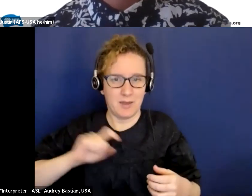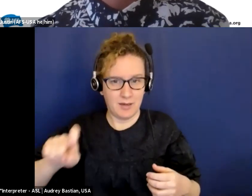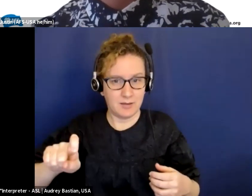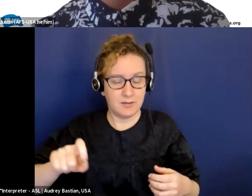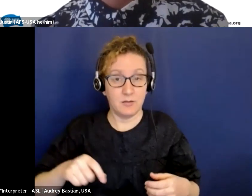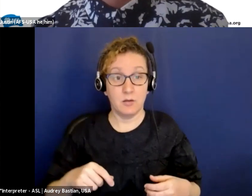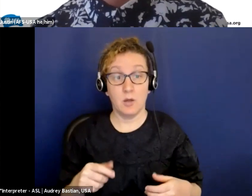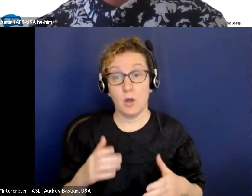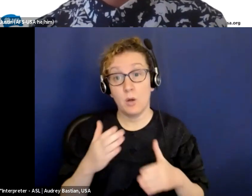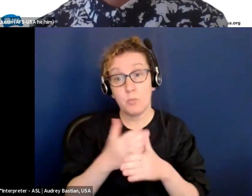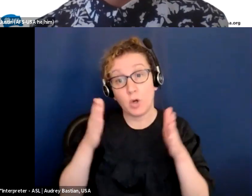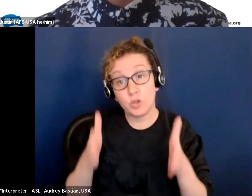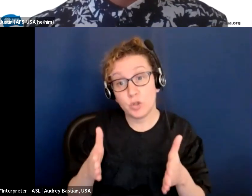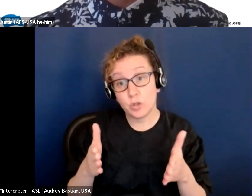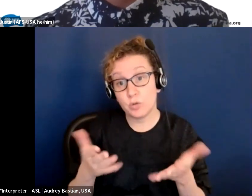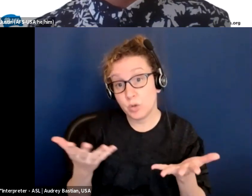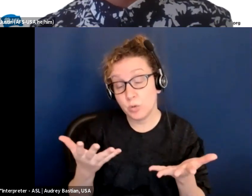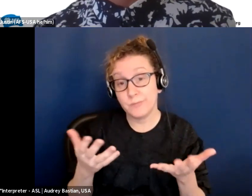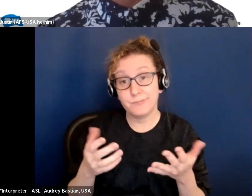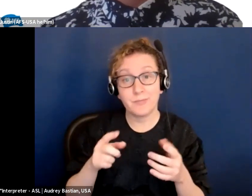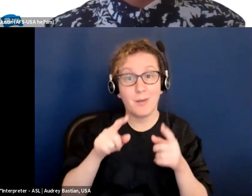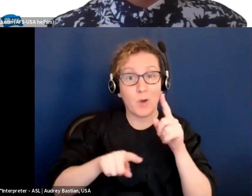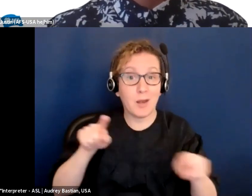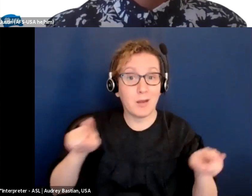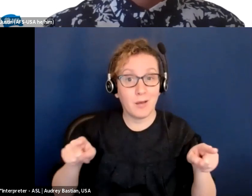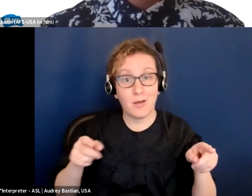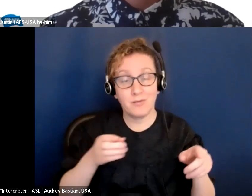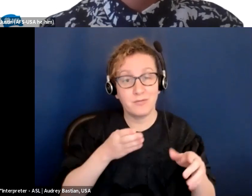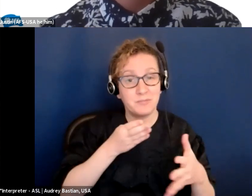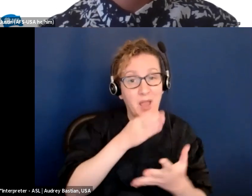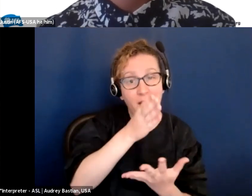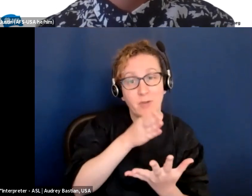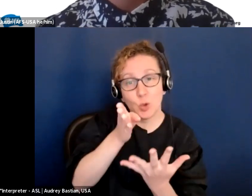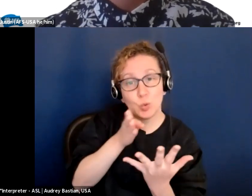A partner will do this variety of avenues that they can take, and I would say many of